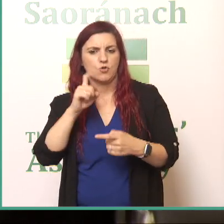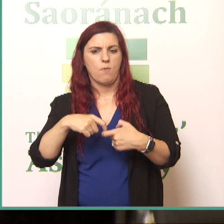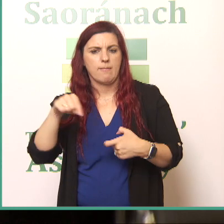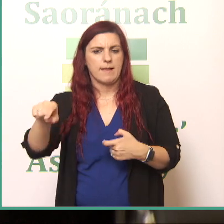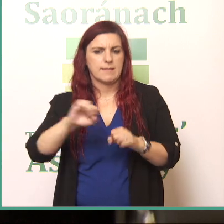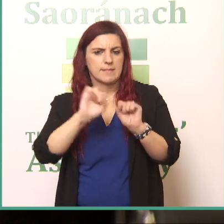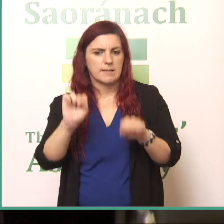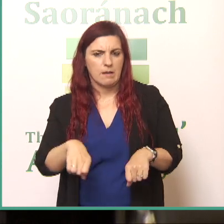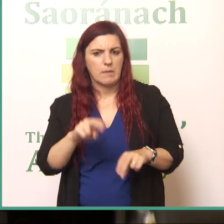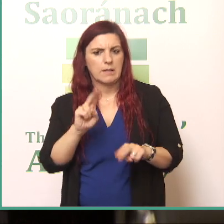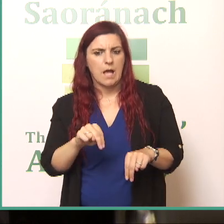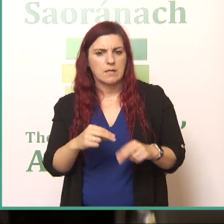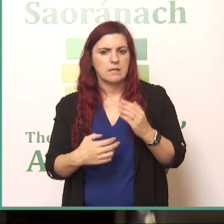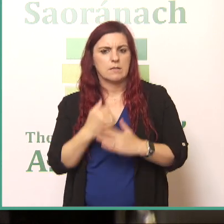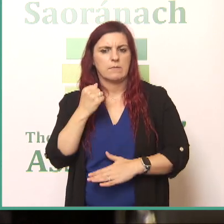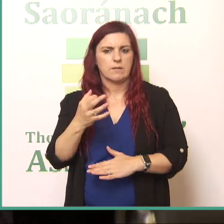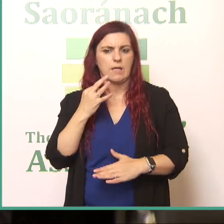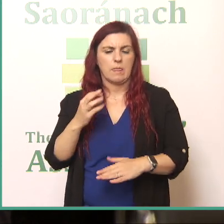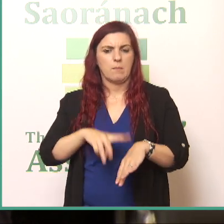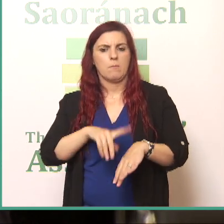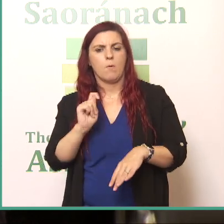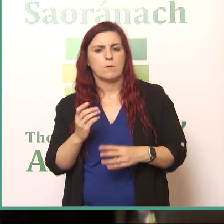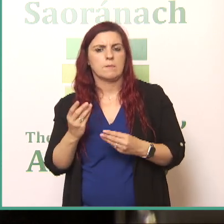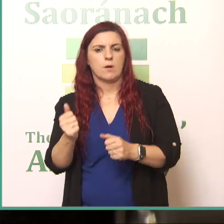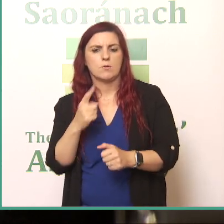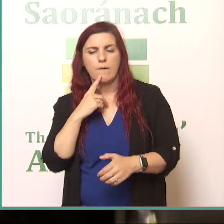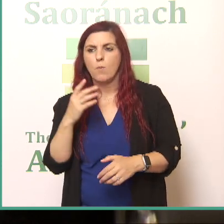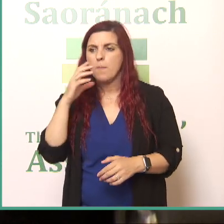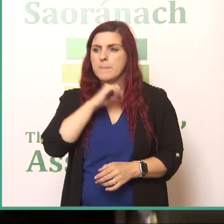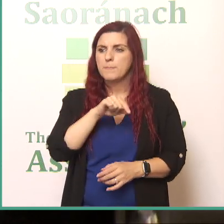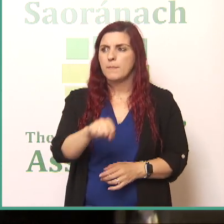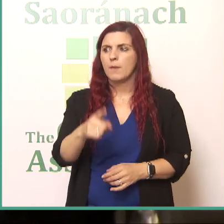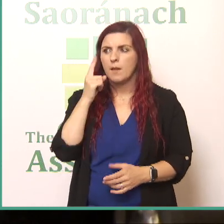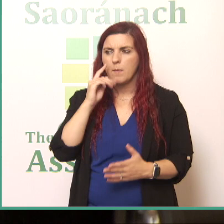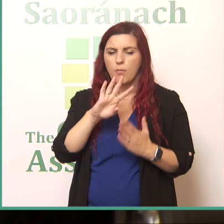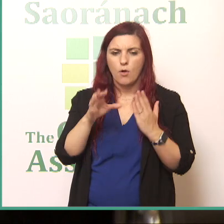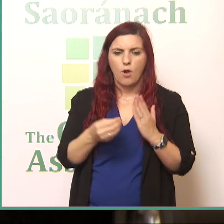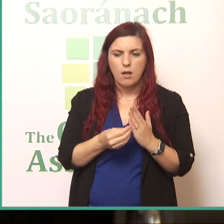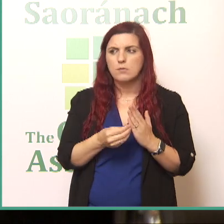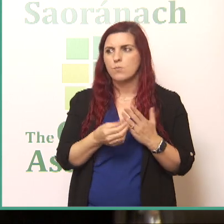are eligible to get the top amount of money so when you take costs you're down to about 3